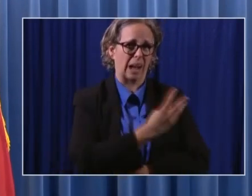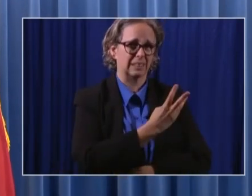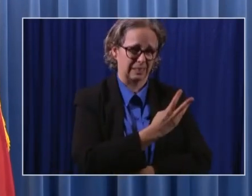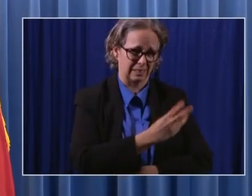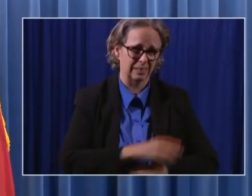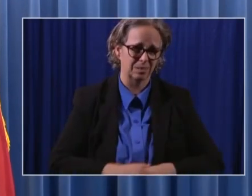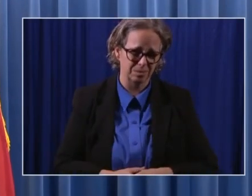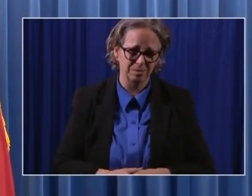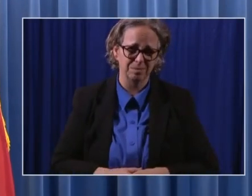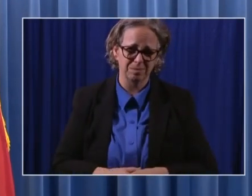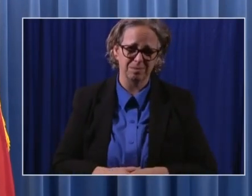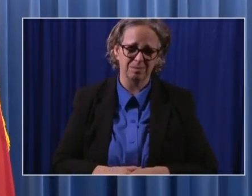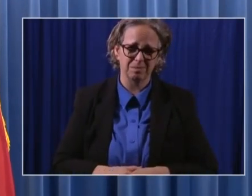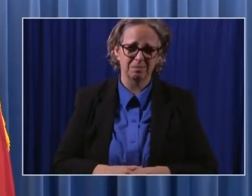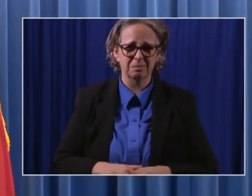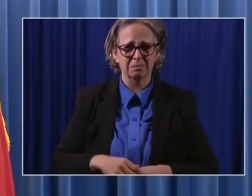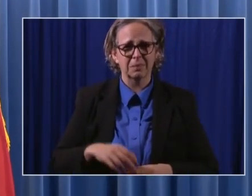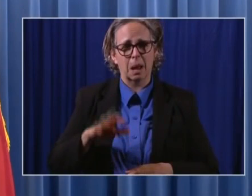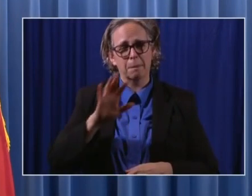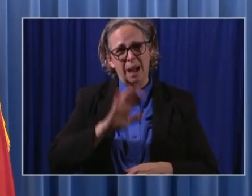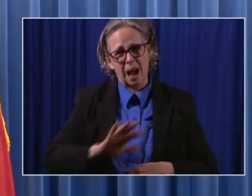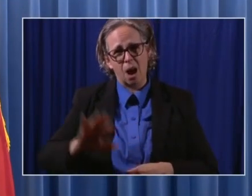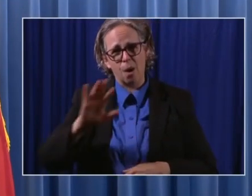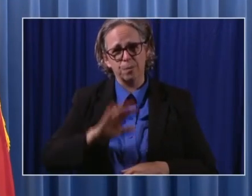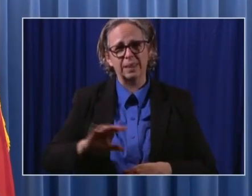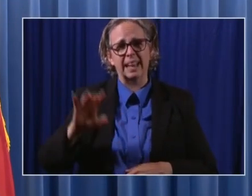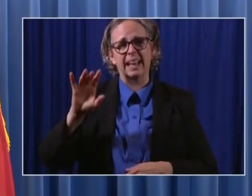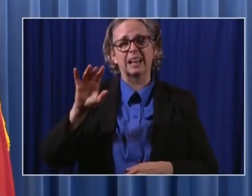WILL START IN A COUNTY AND DIRECTLY NORTH OF WHERE I LIVE. CLARK COUNTY.